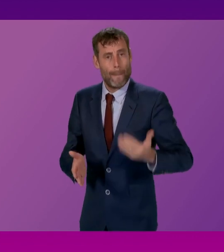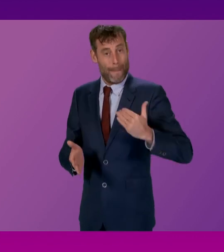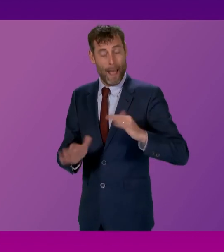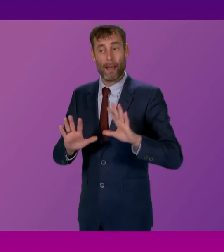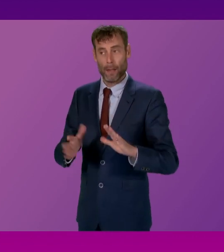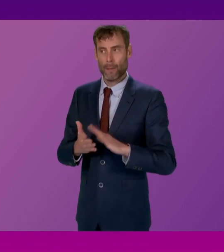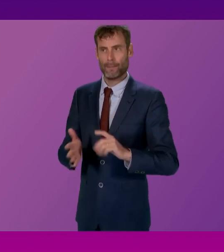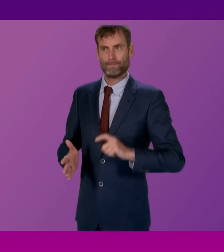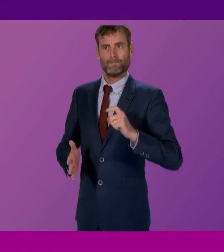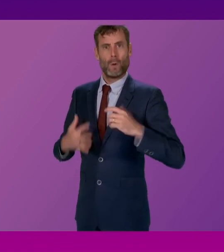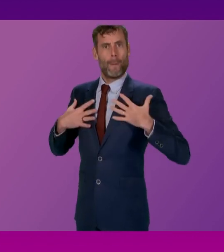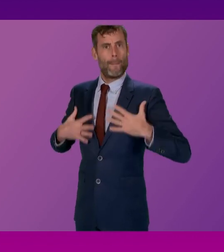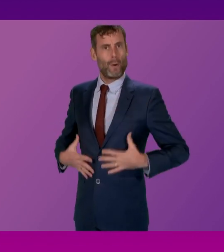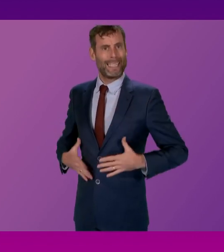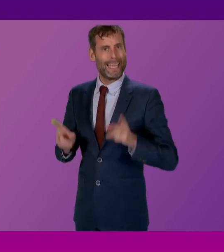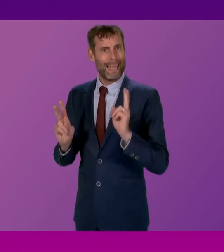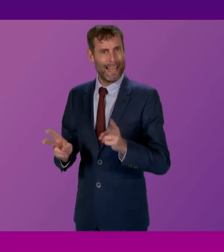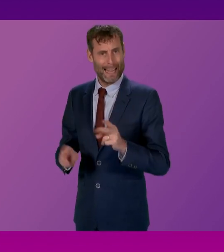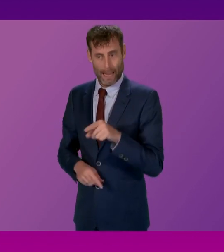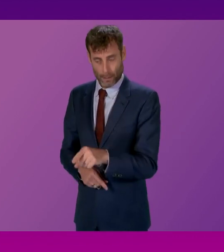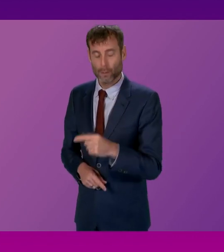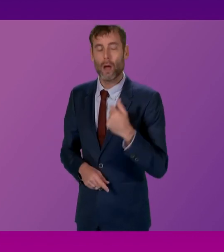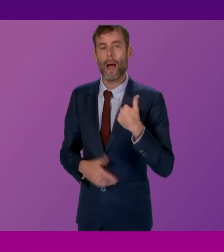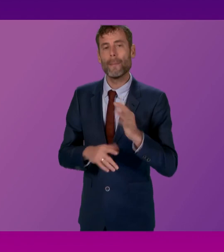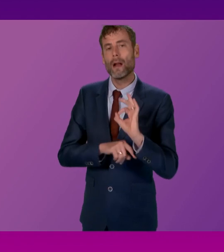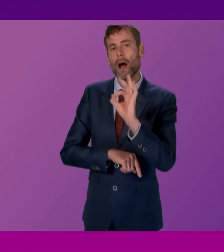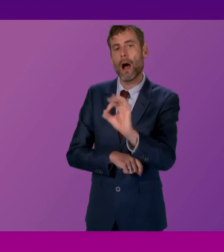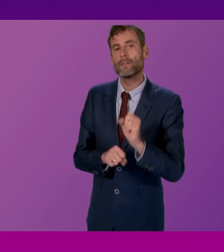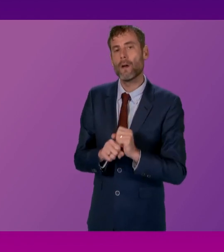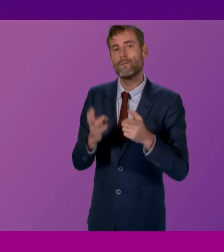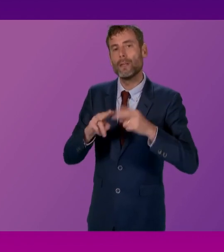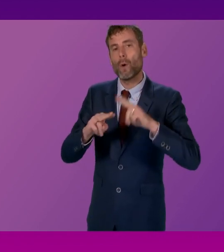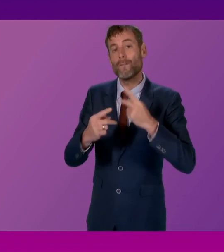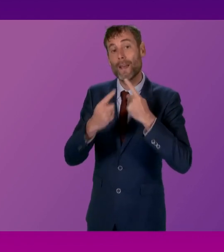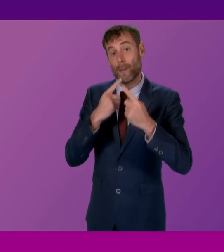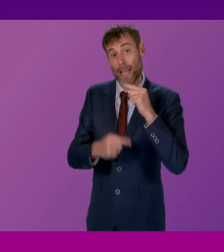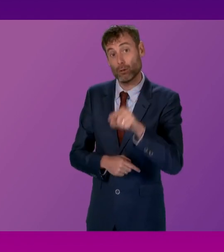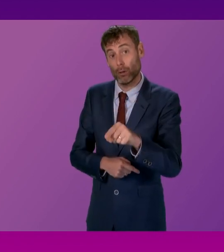I have received a response to a freedom of information request that shows that the average